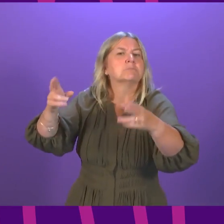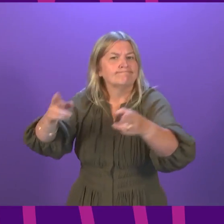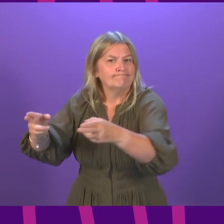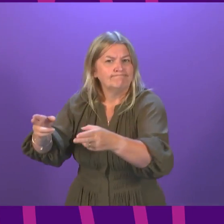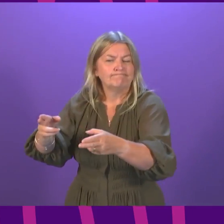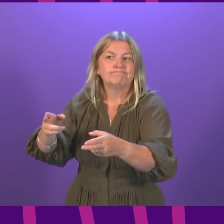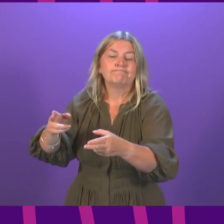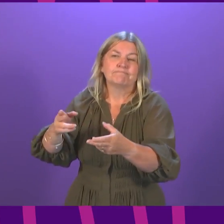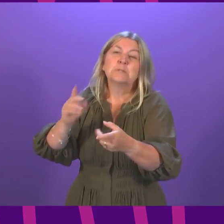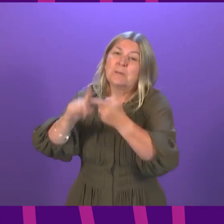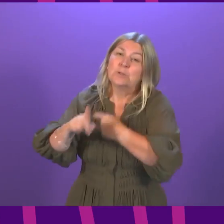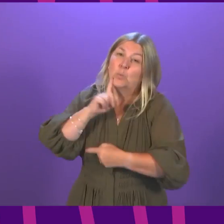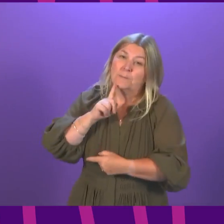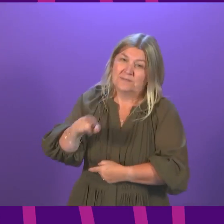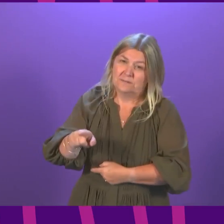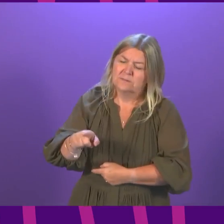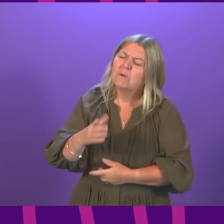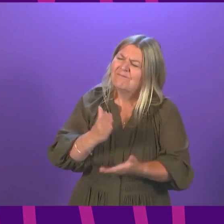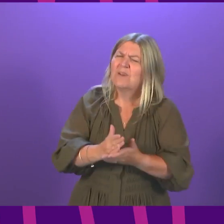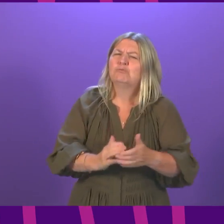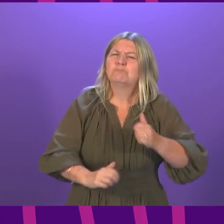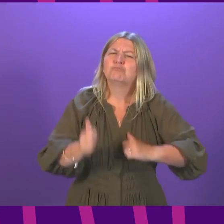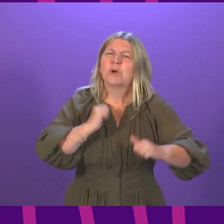very proud to make this announcement today. This national service represents an important